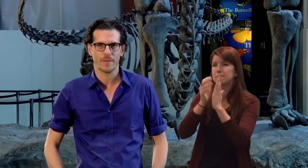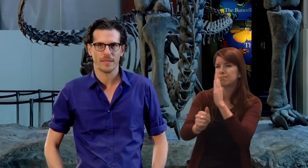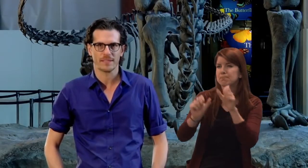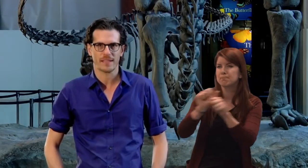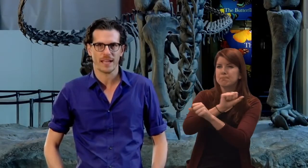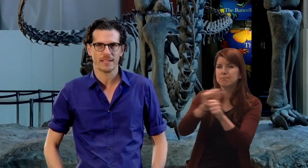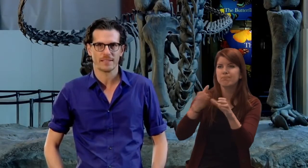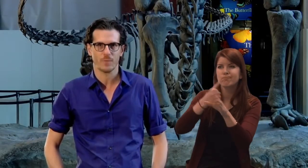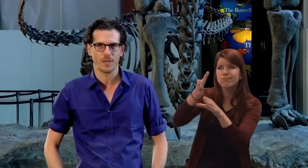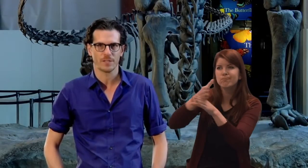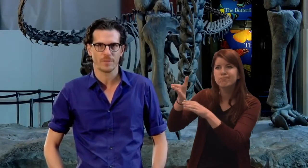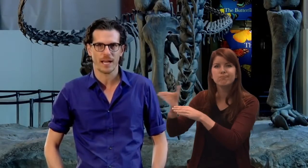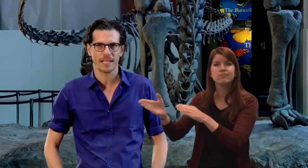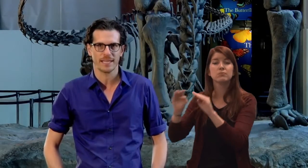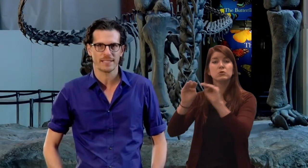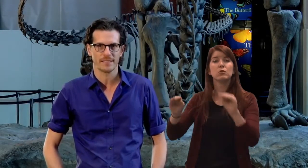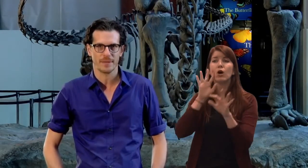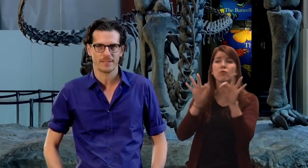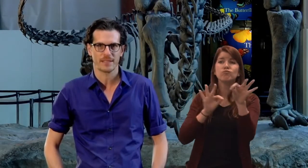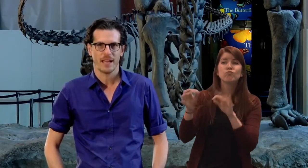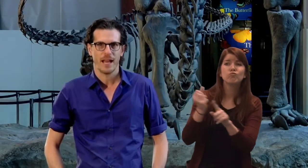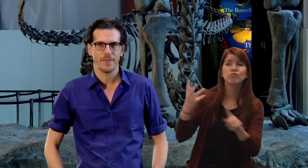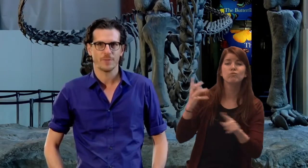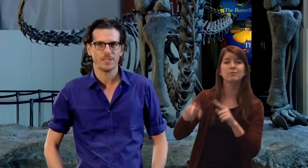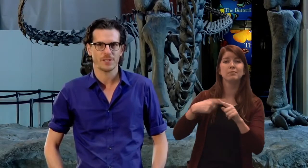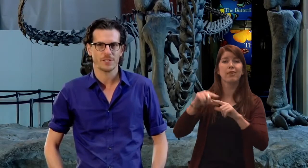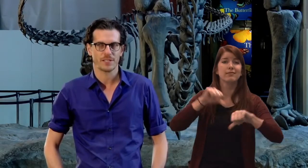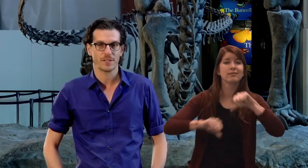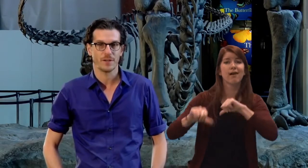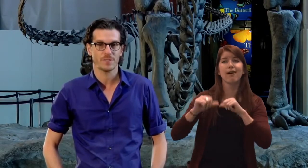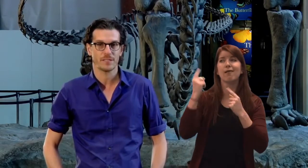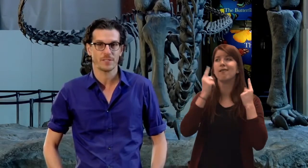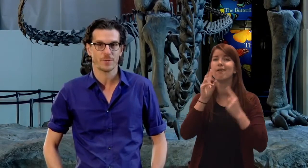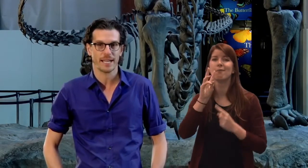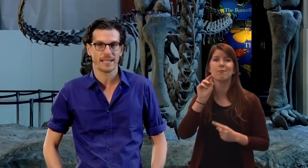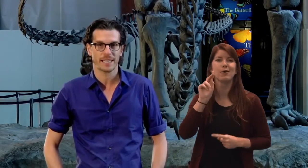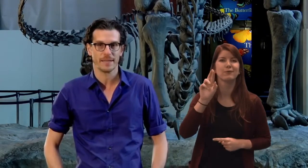about the science and wonder behind the exhibits, and the research that goes into creating them.